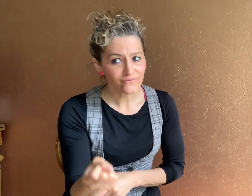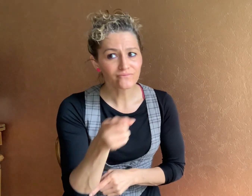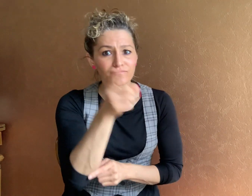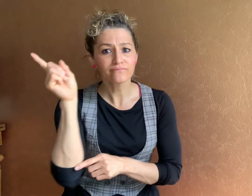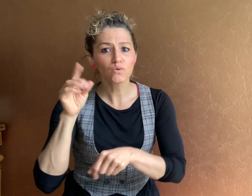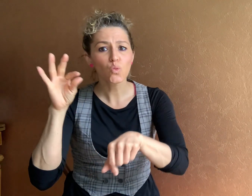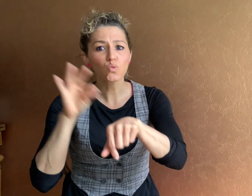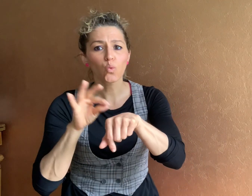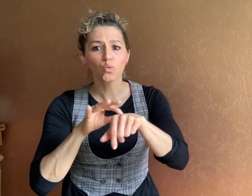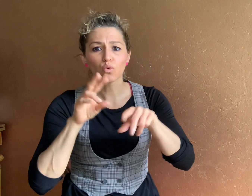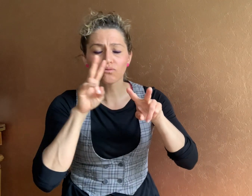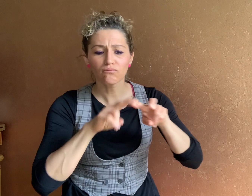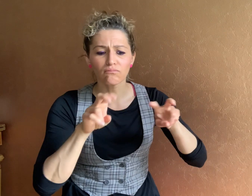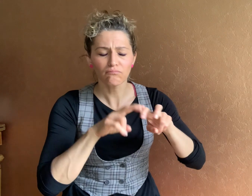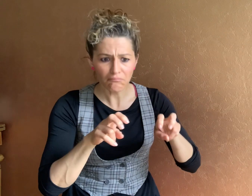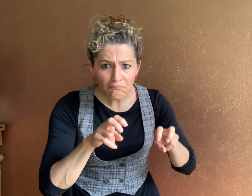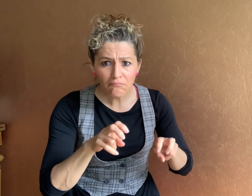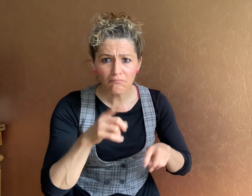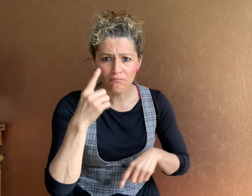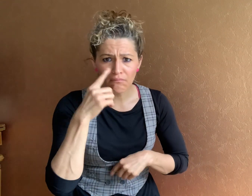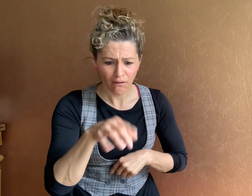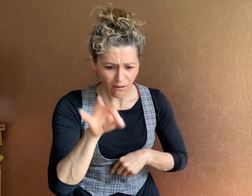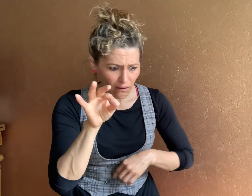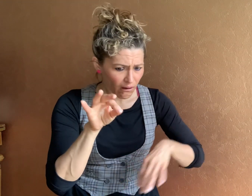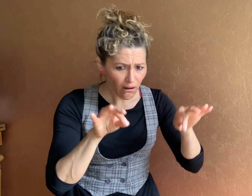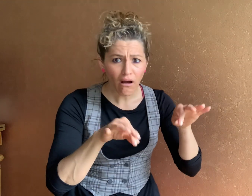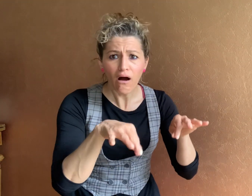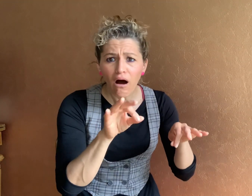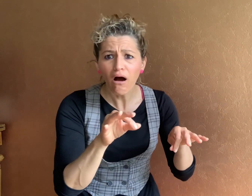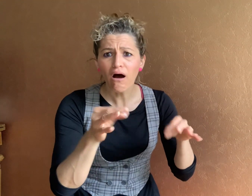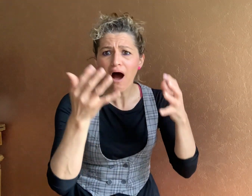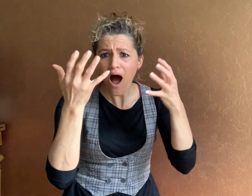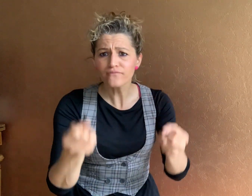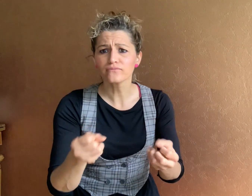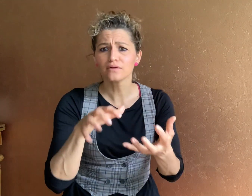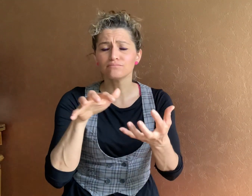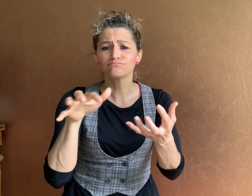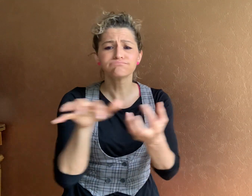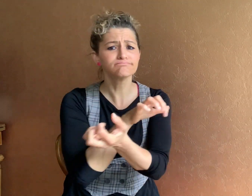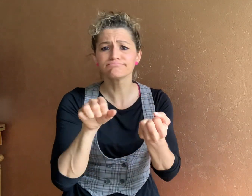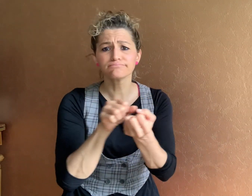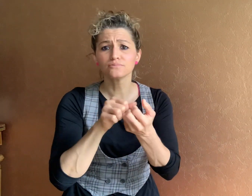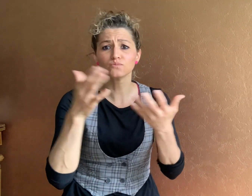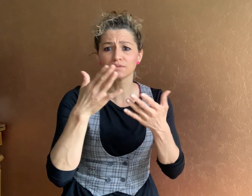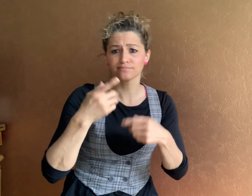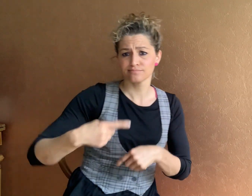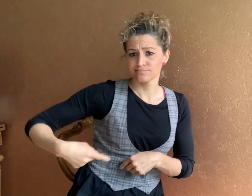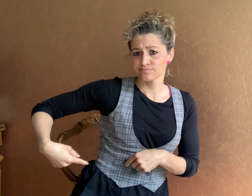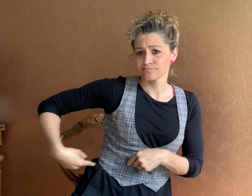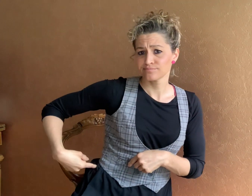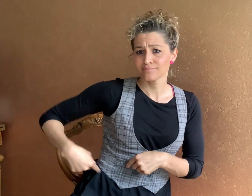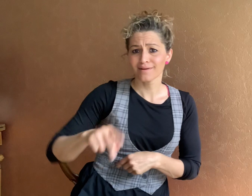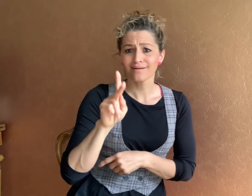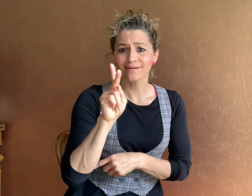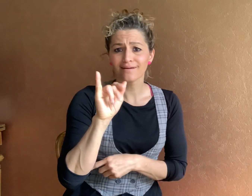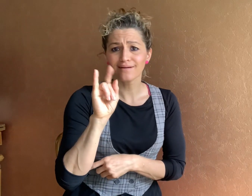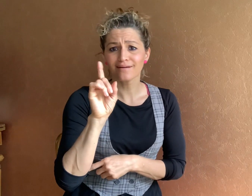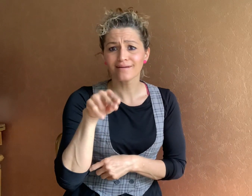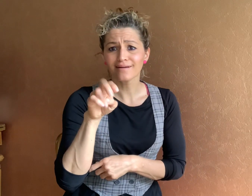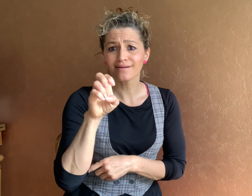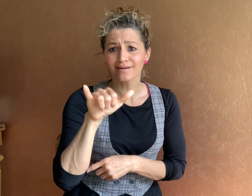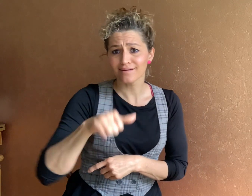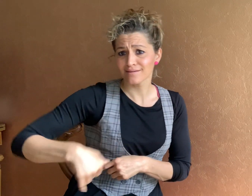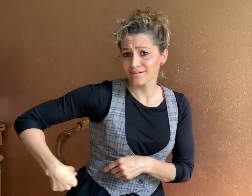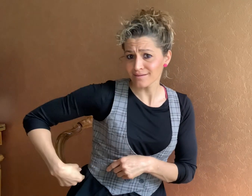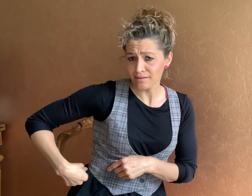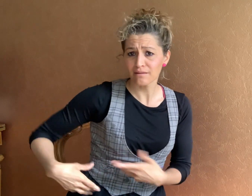in kidneys, hearts and elsewhere as being discovered by doctors.